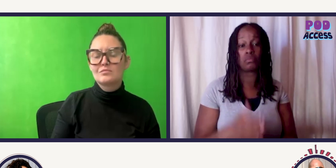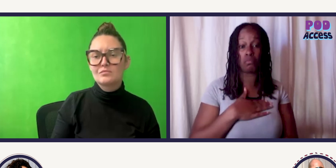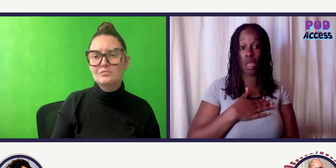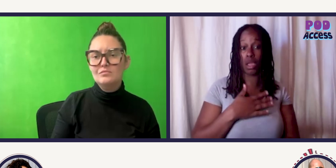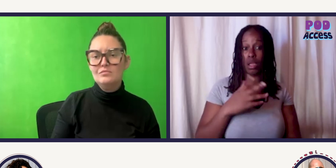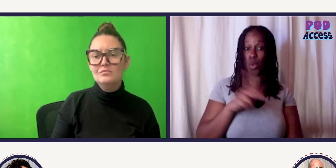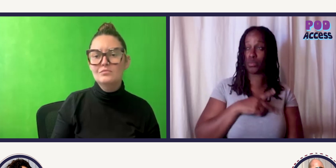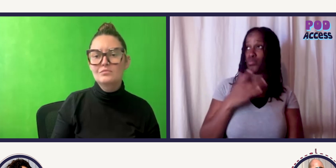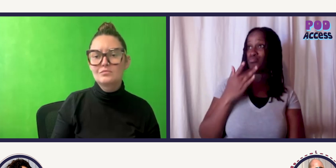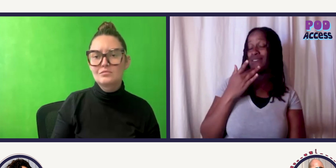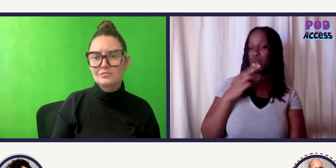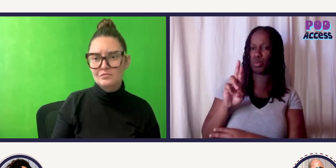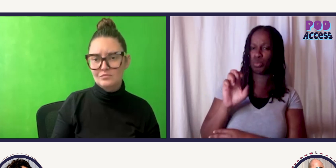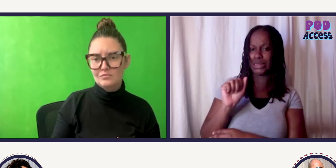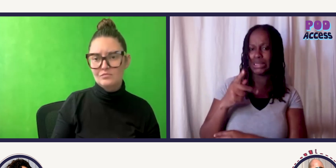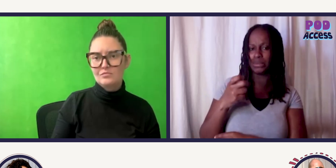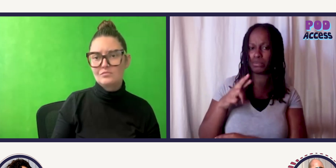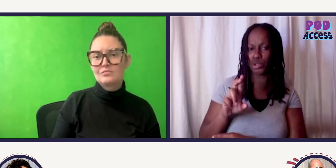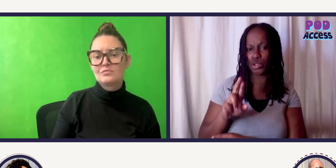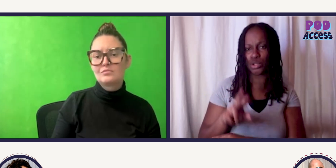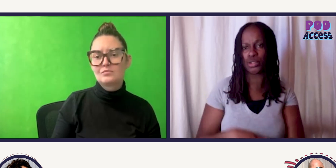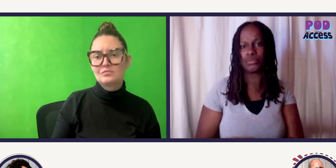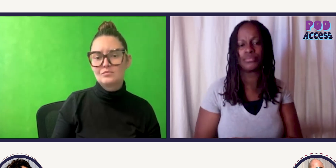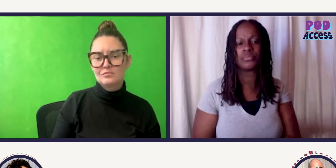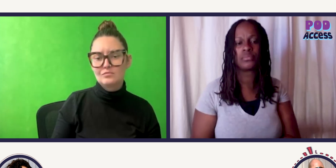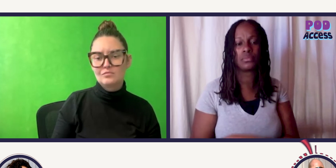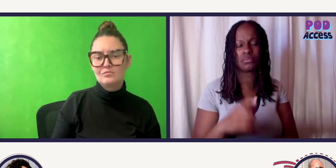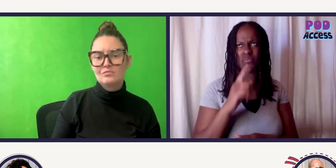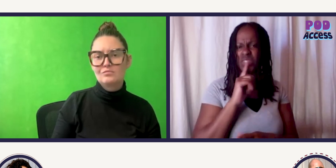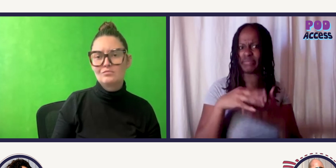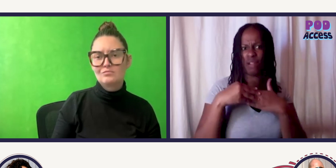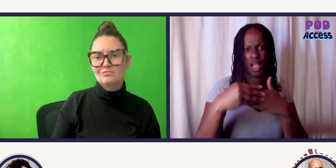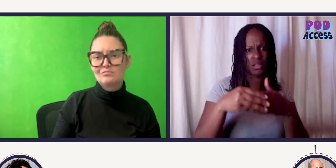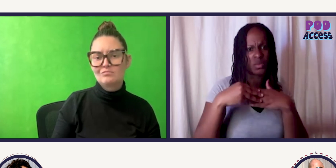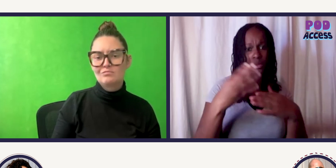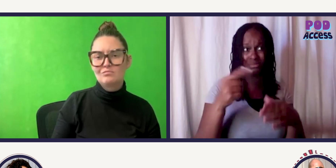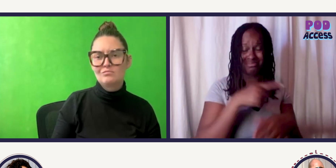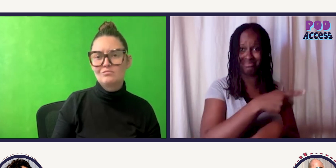My personal preference is Reaper. It’s quite flexible, and there’s a community of screen reader users who’ve helped to